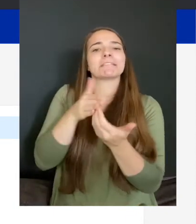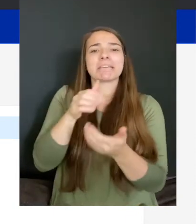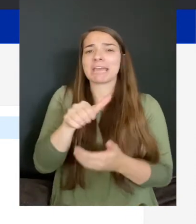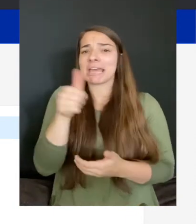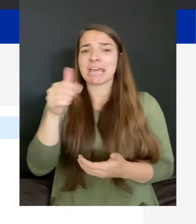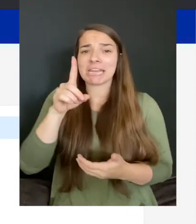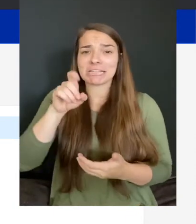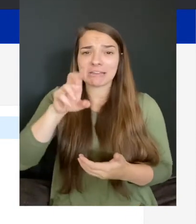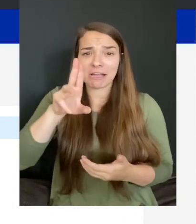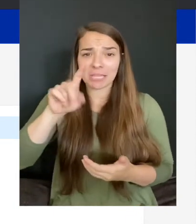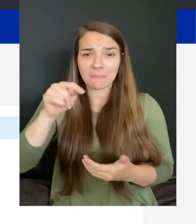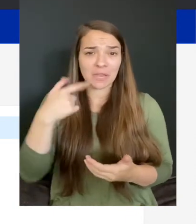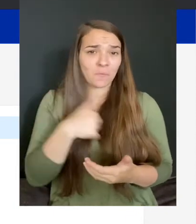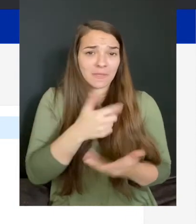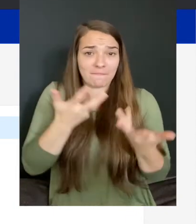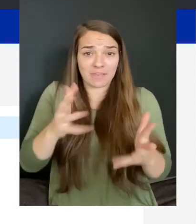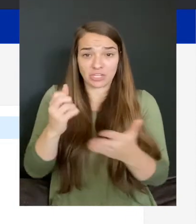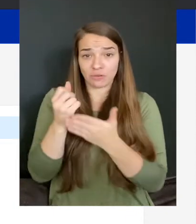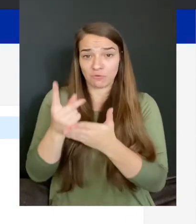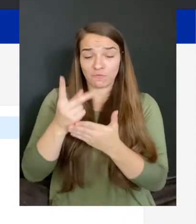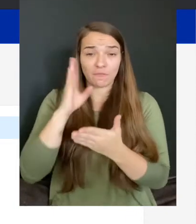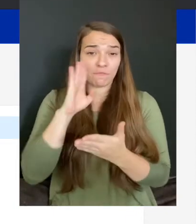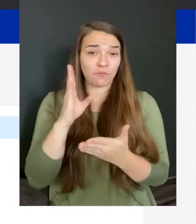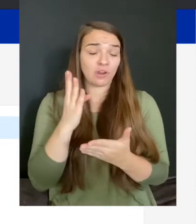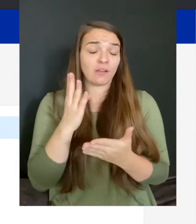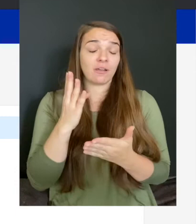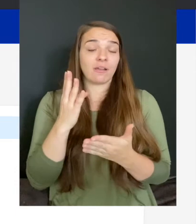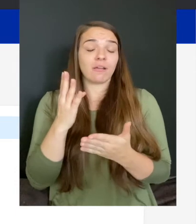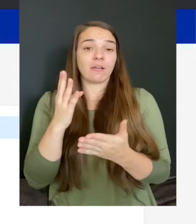that we've approved in our office for your file will also be listed here as well.